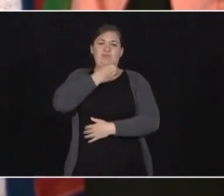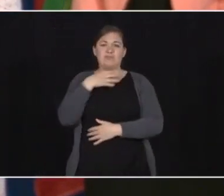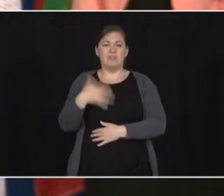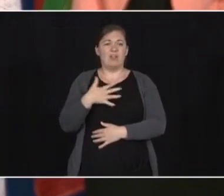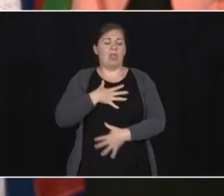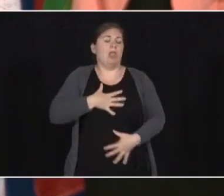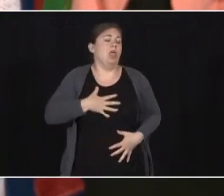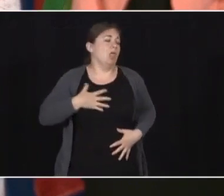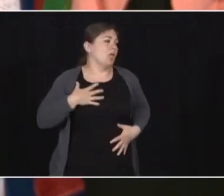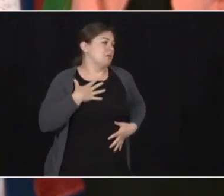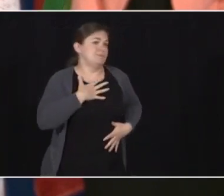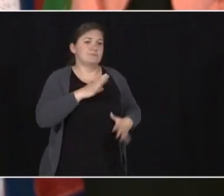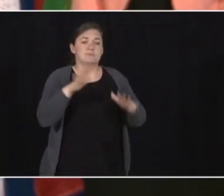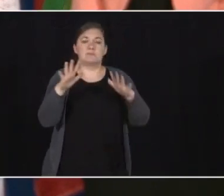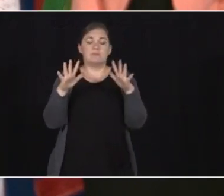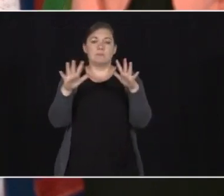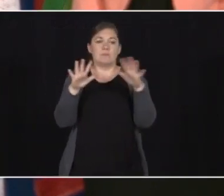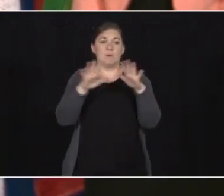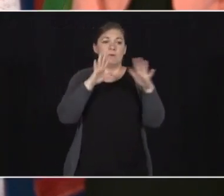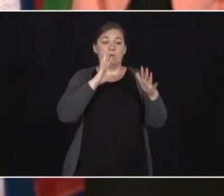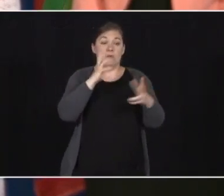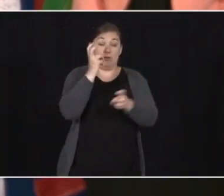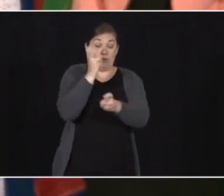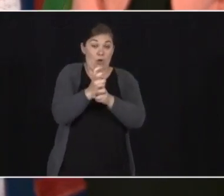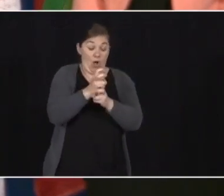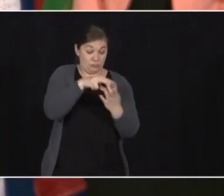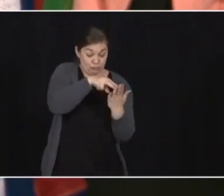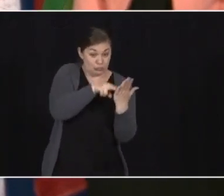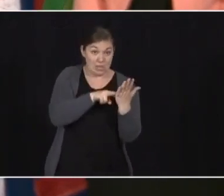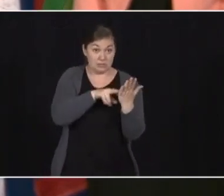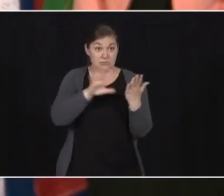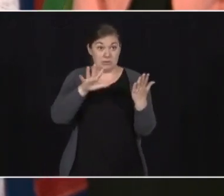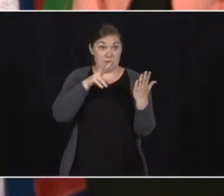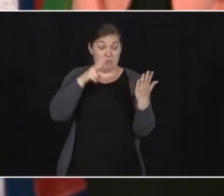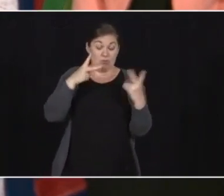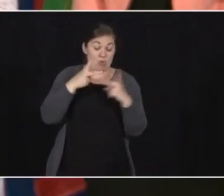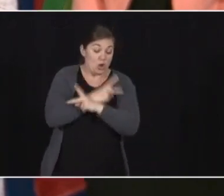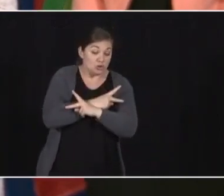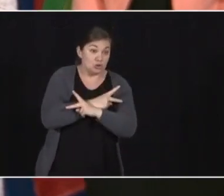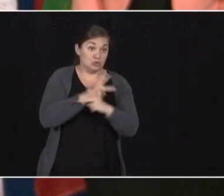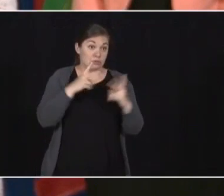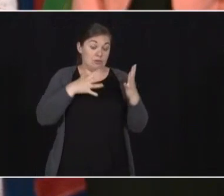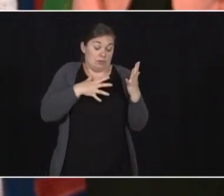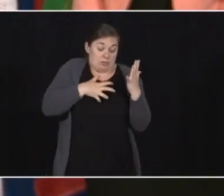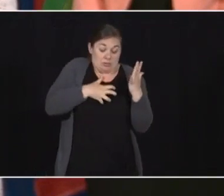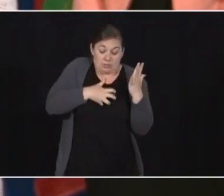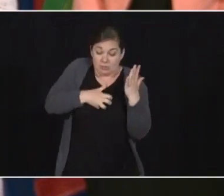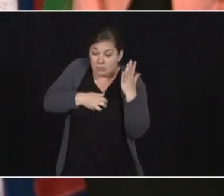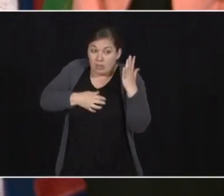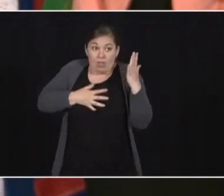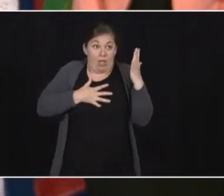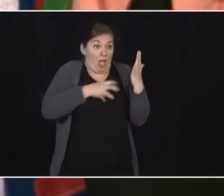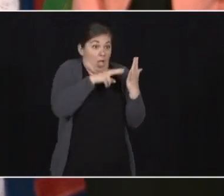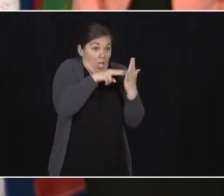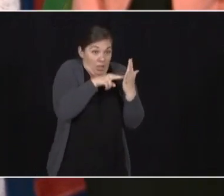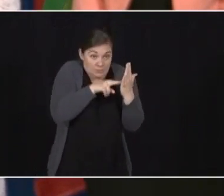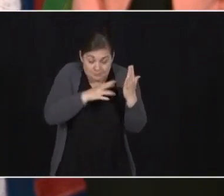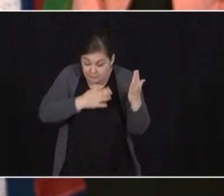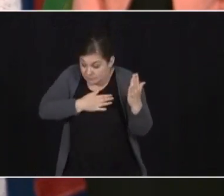It's so disturbing when I read this. It was hard to get through it was the worst report most heart wrenching report I have ever read in my entire